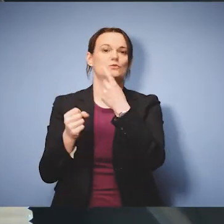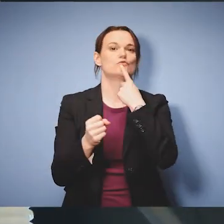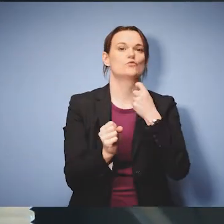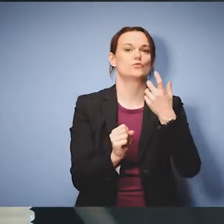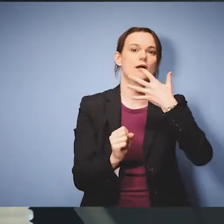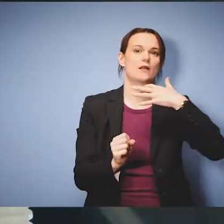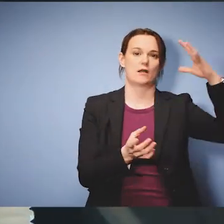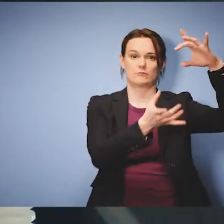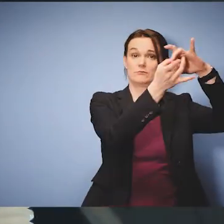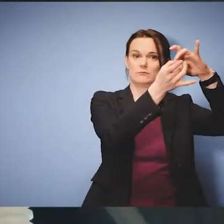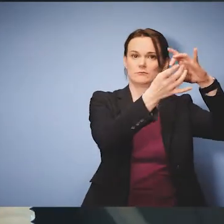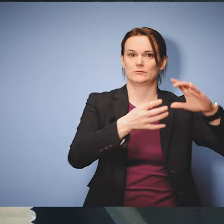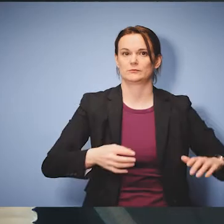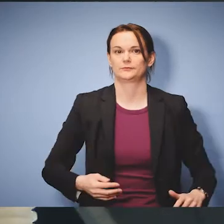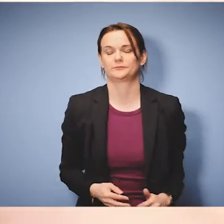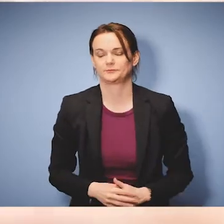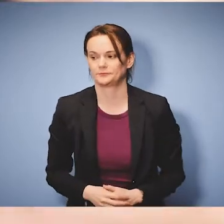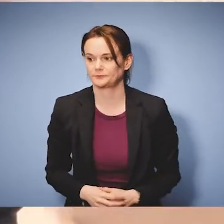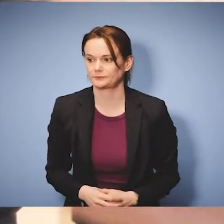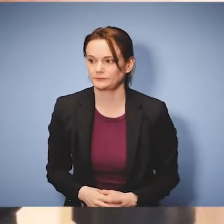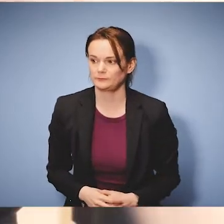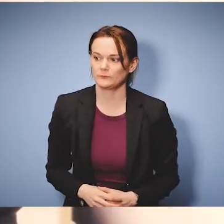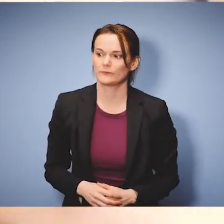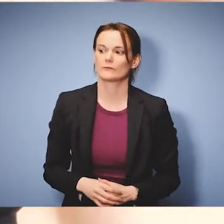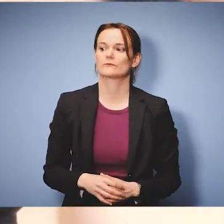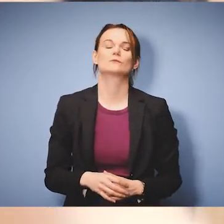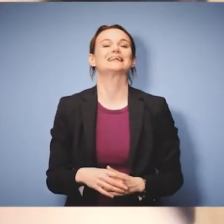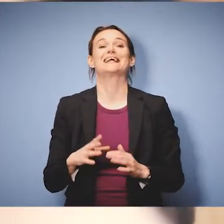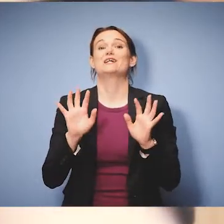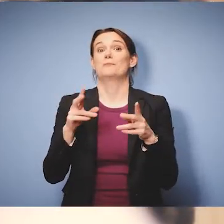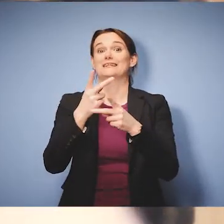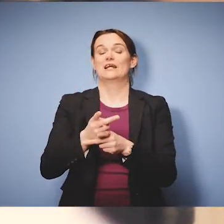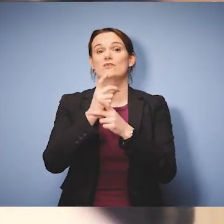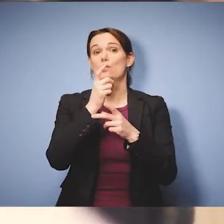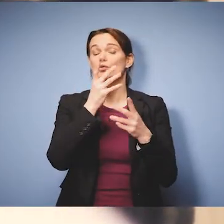And the other thing to note with these supply lines is we don't wanna over tighten them.